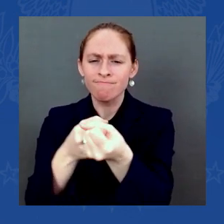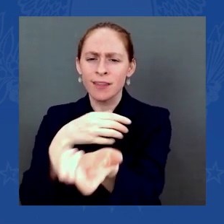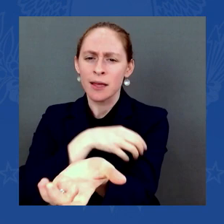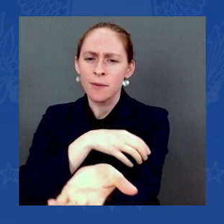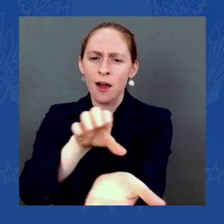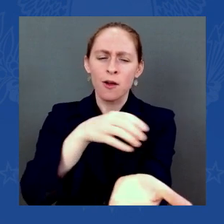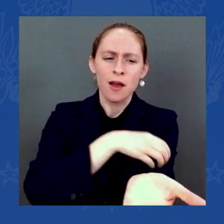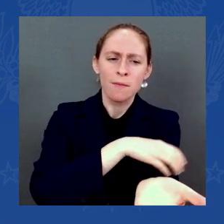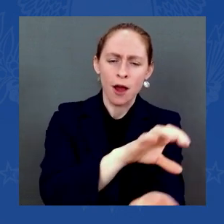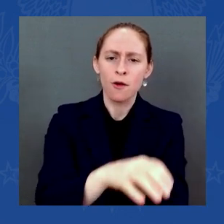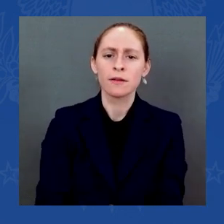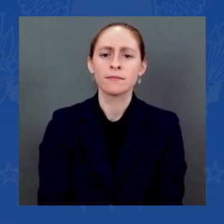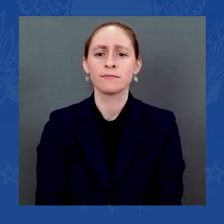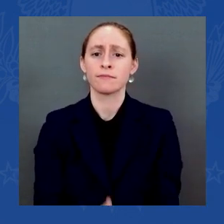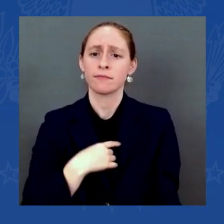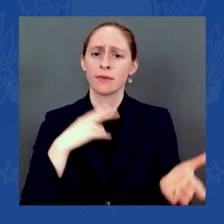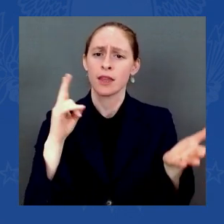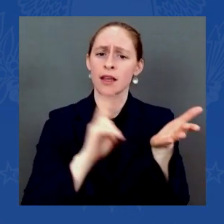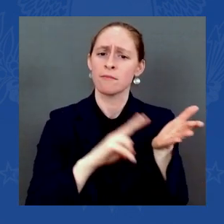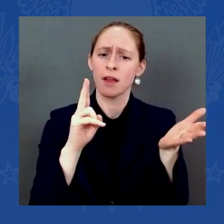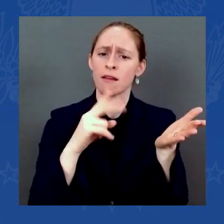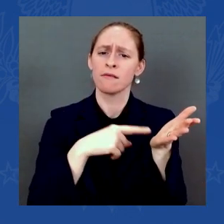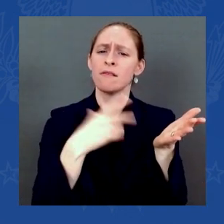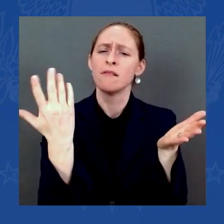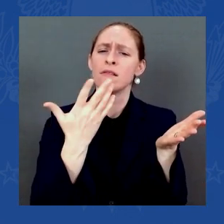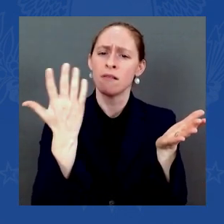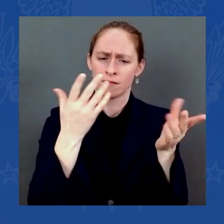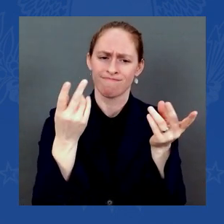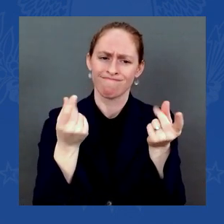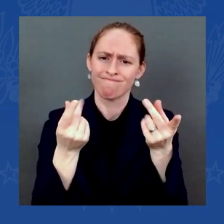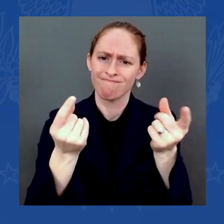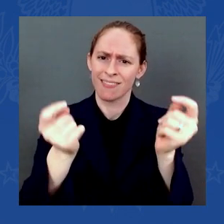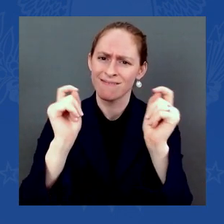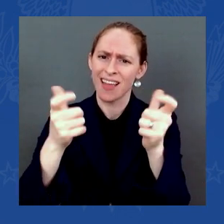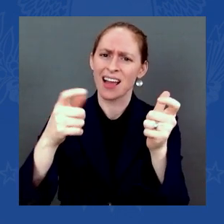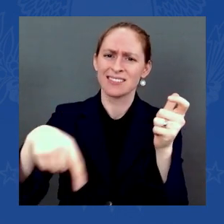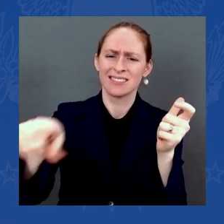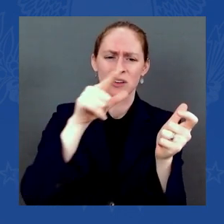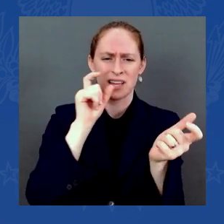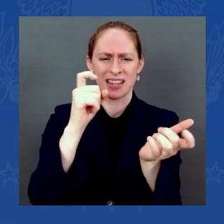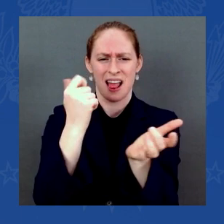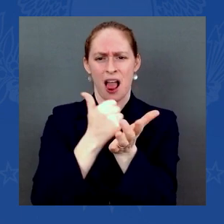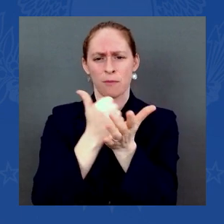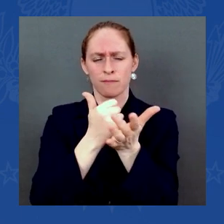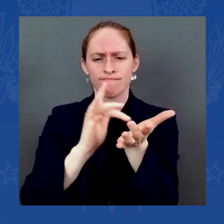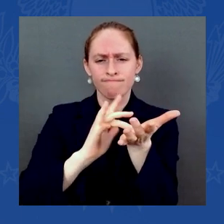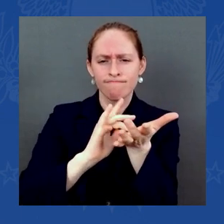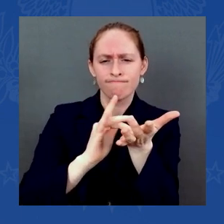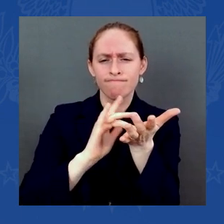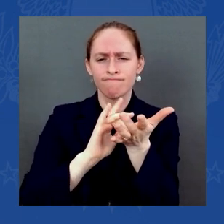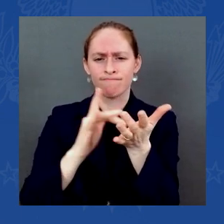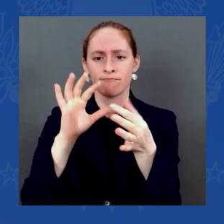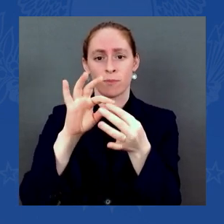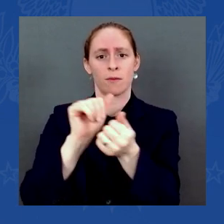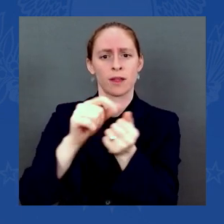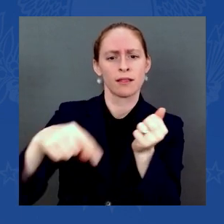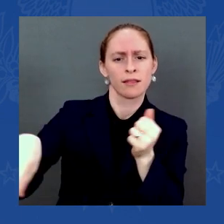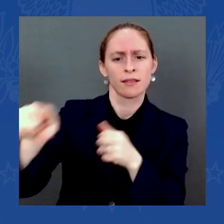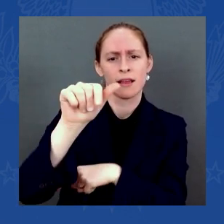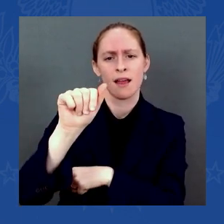ALS, known as Lou Gehrig's disease, attacks the nervous system and weakens the muscles, making it hard to lift up a spoon to eat